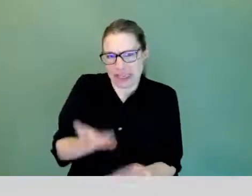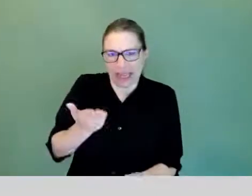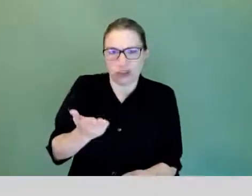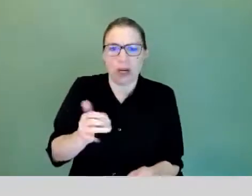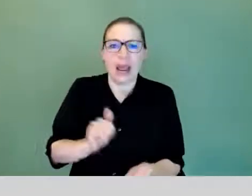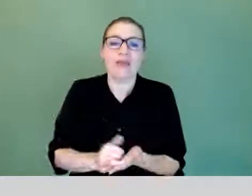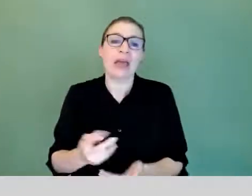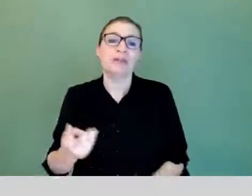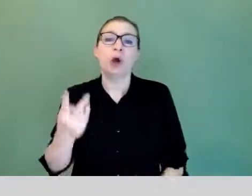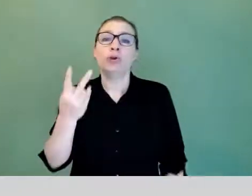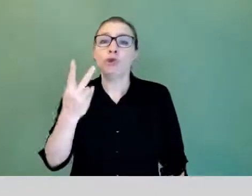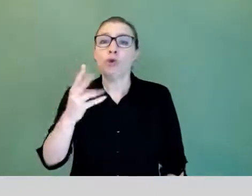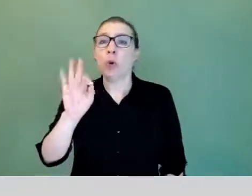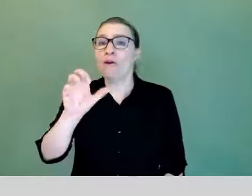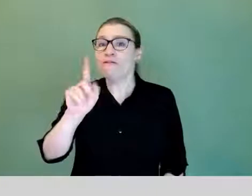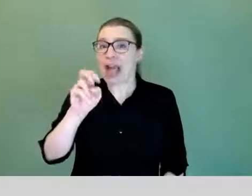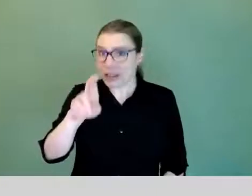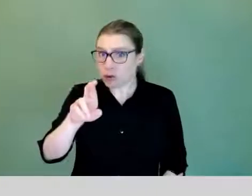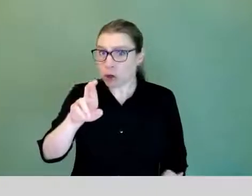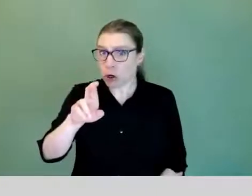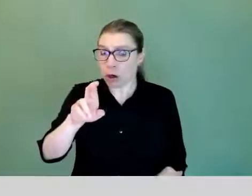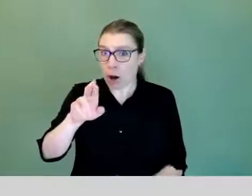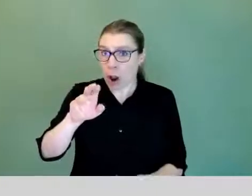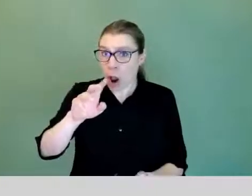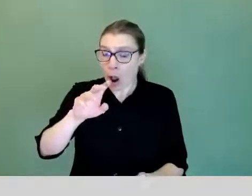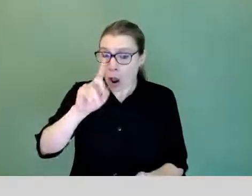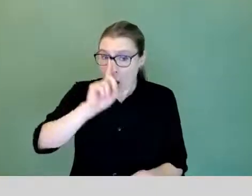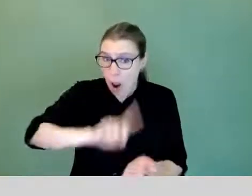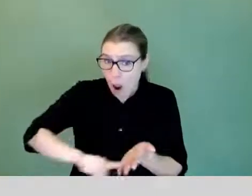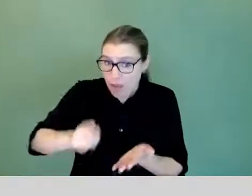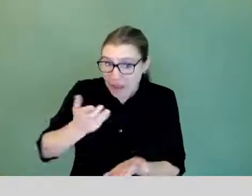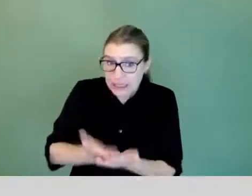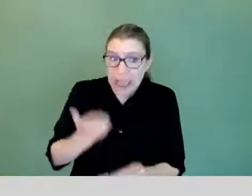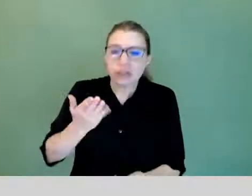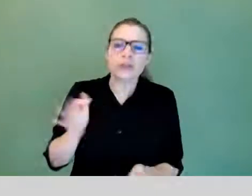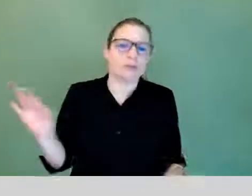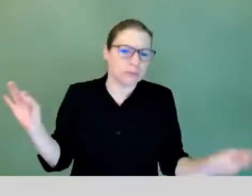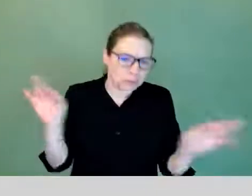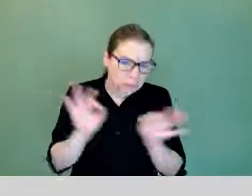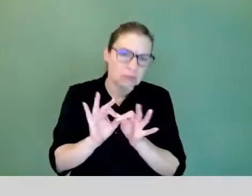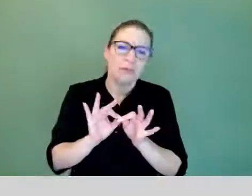which is very very common, where the OTP is sent to your mobile phone and the email.